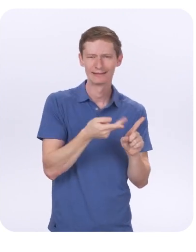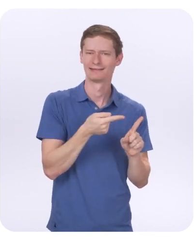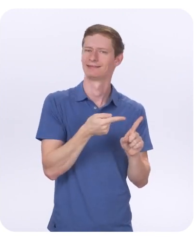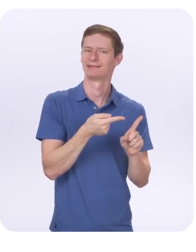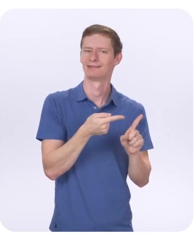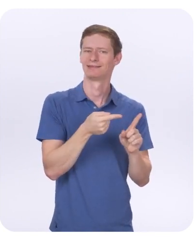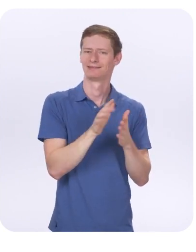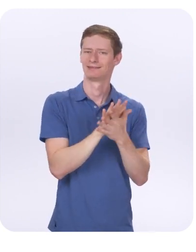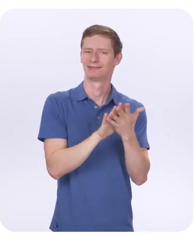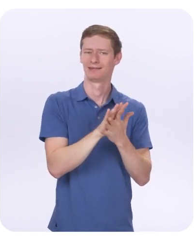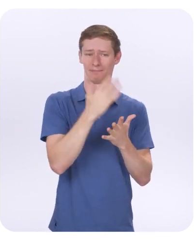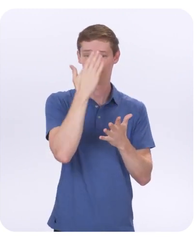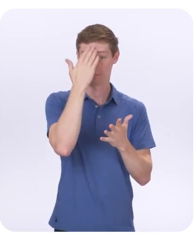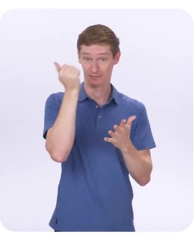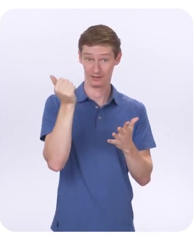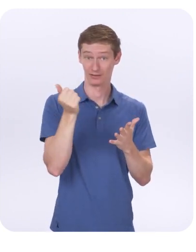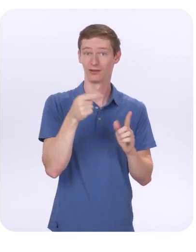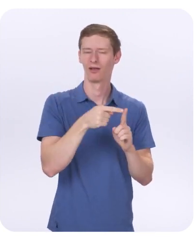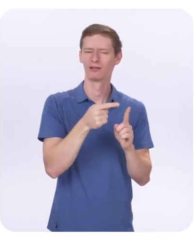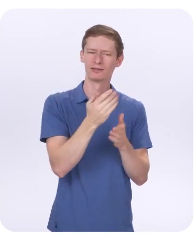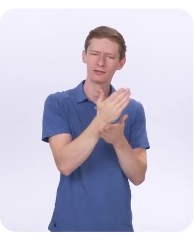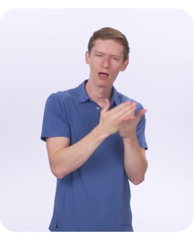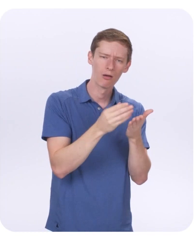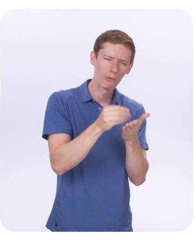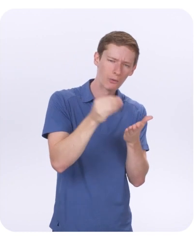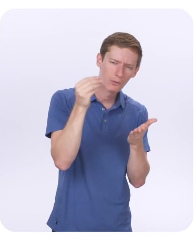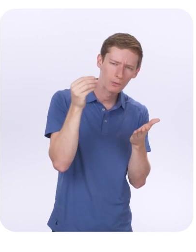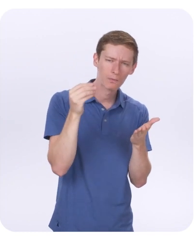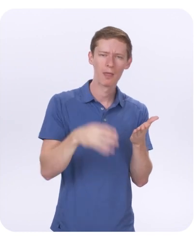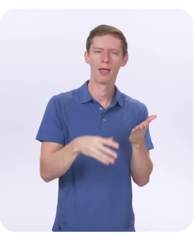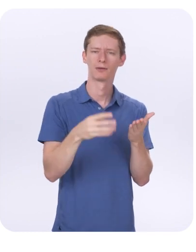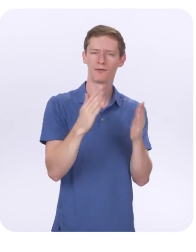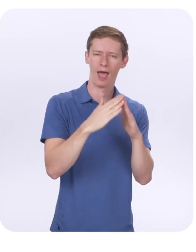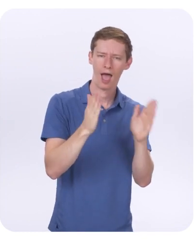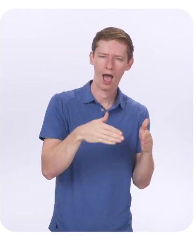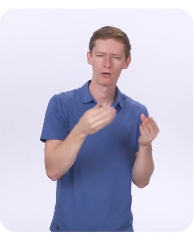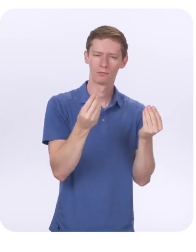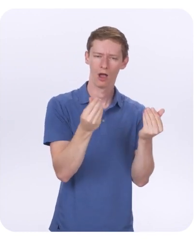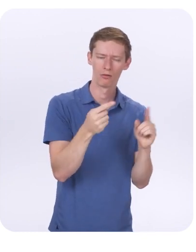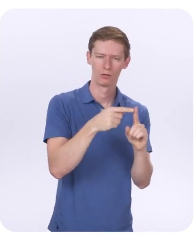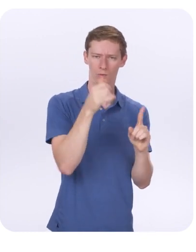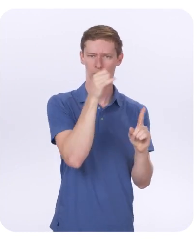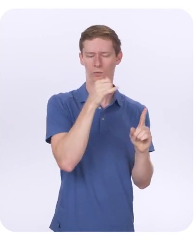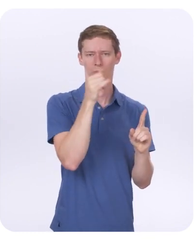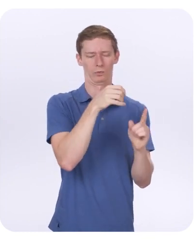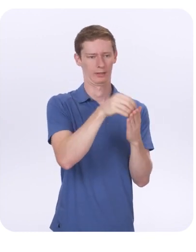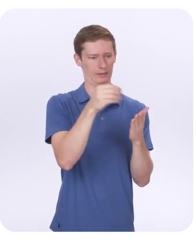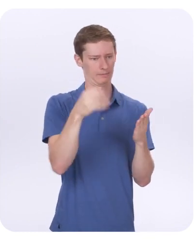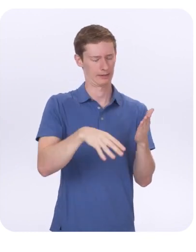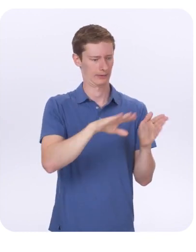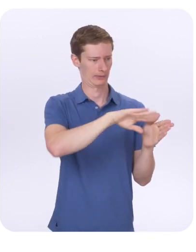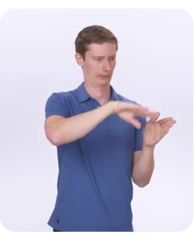the bulk of the properties in London. What we can do is that we can prompt the model to correct it by removing